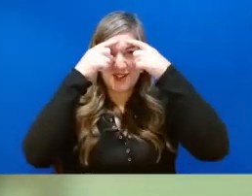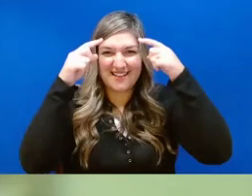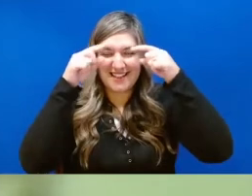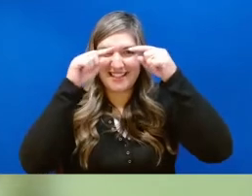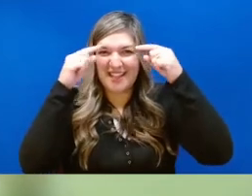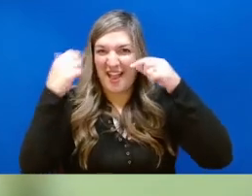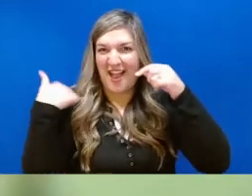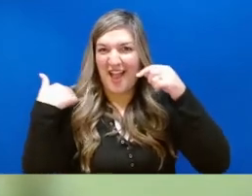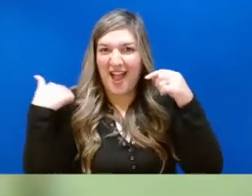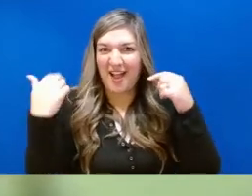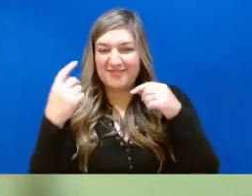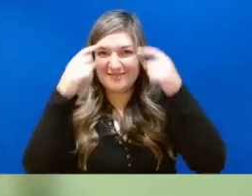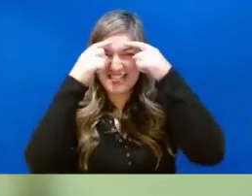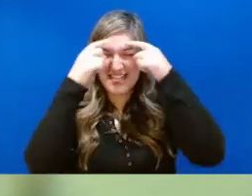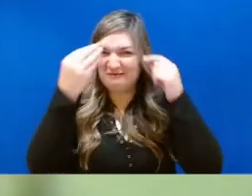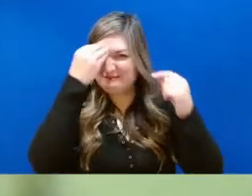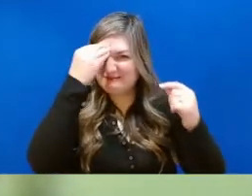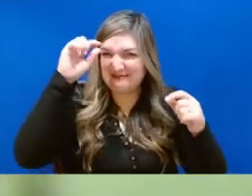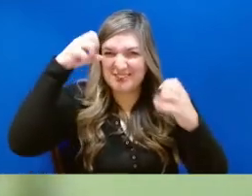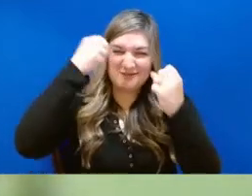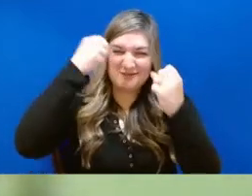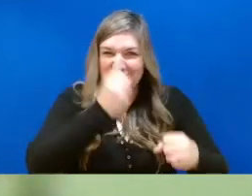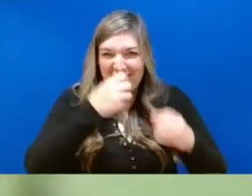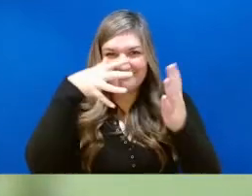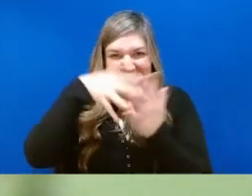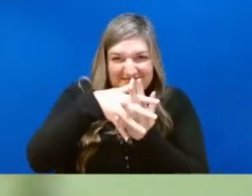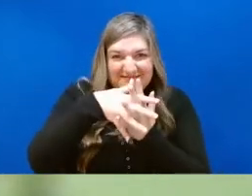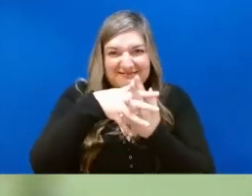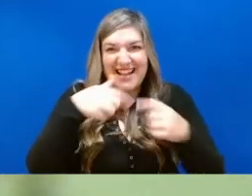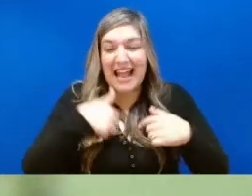why we can't do something for them. You know, you said I can't do it because of this and this.